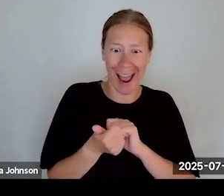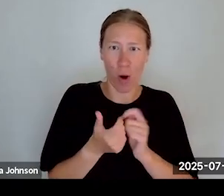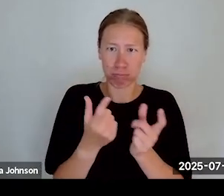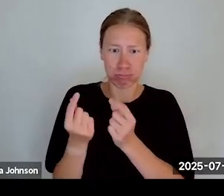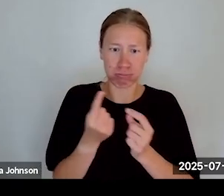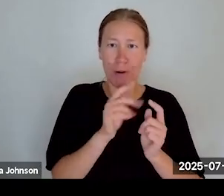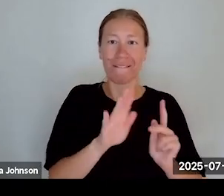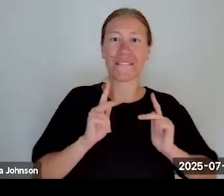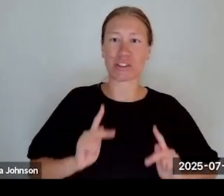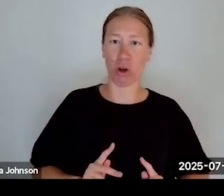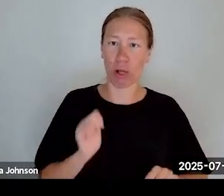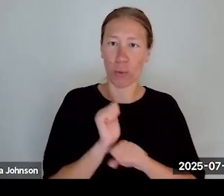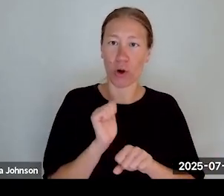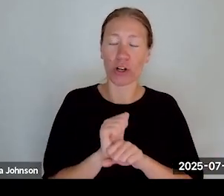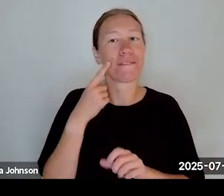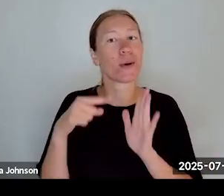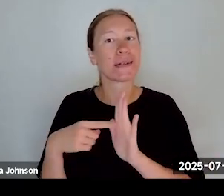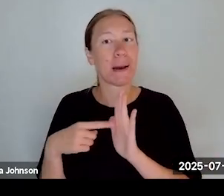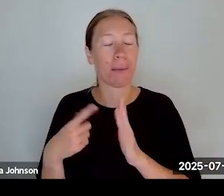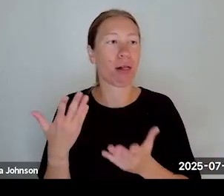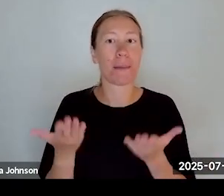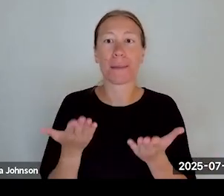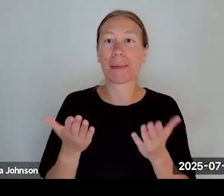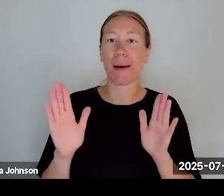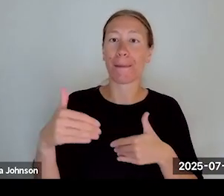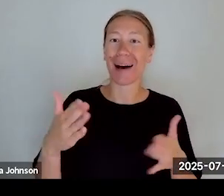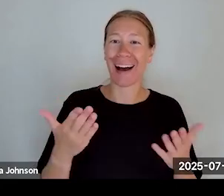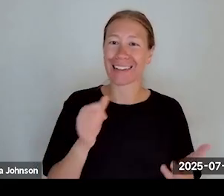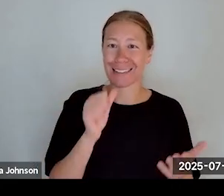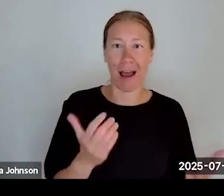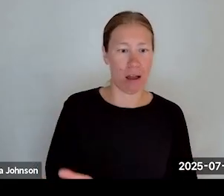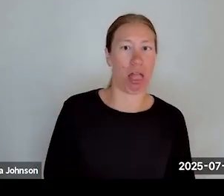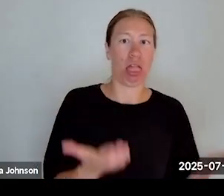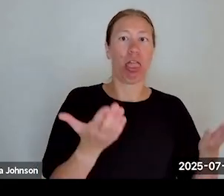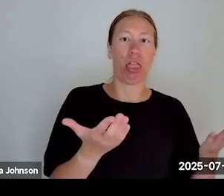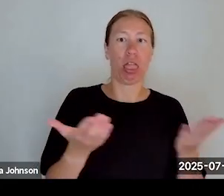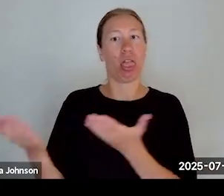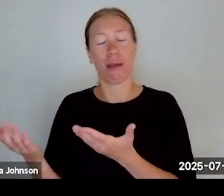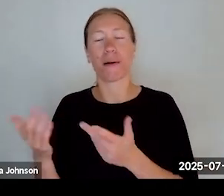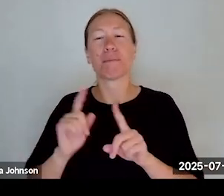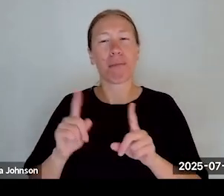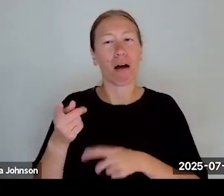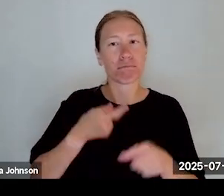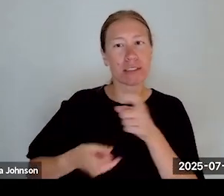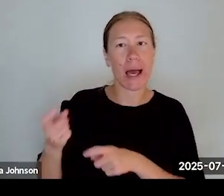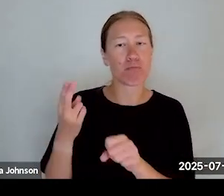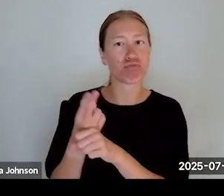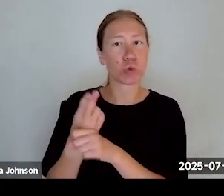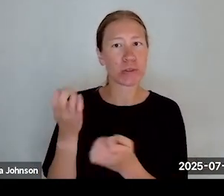For example, rather than picking up and moving boxes, they may need to use wheel dollies or carts. For other individuals,